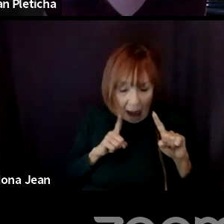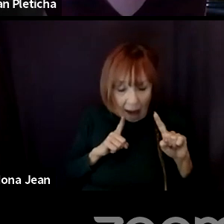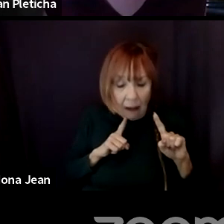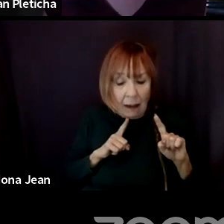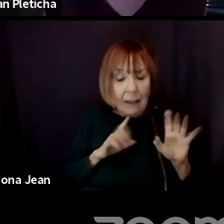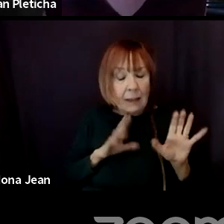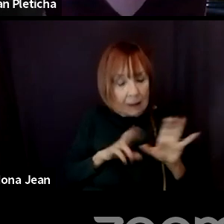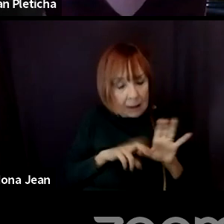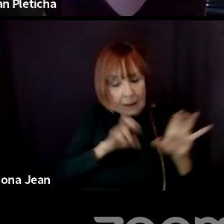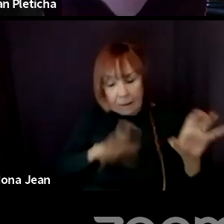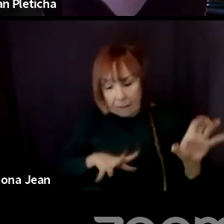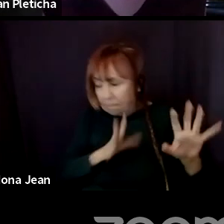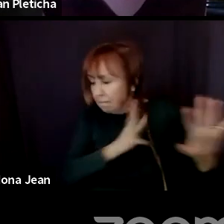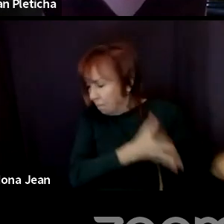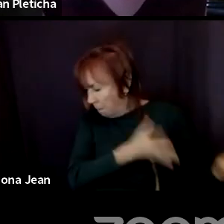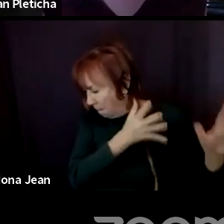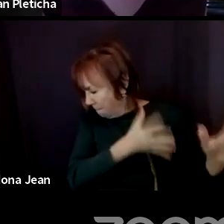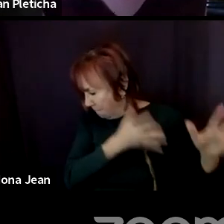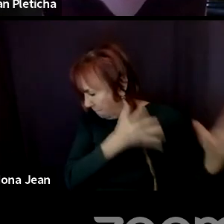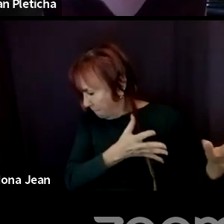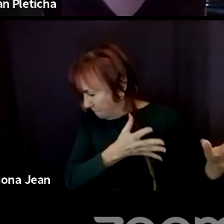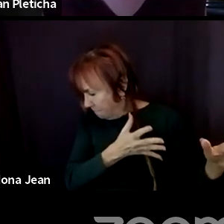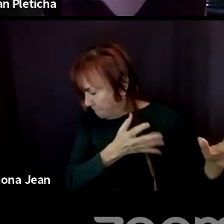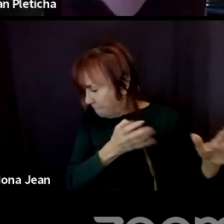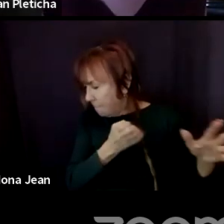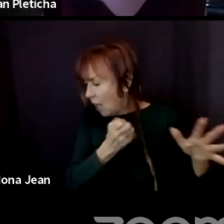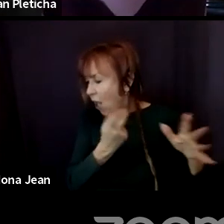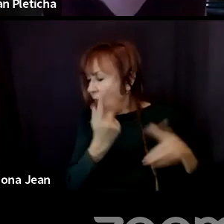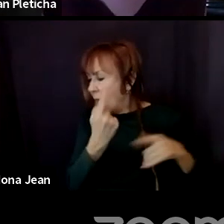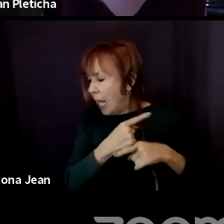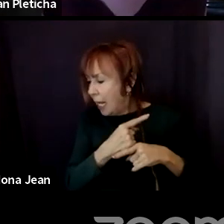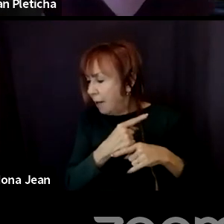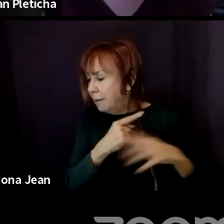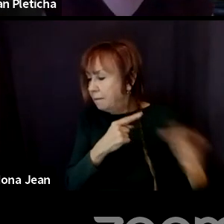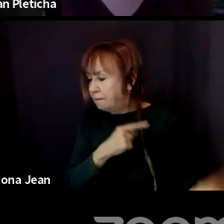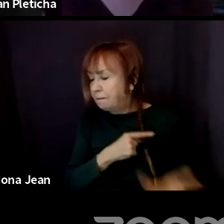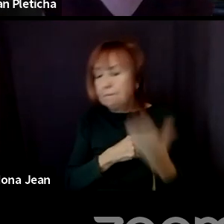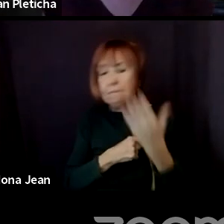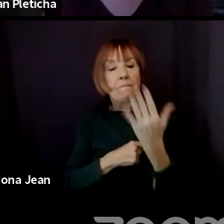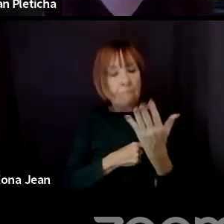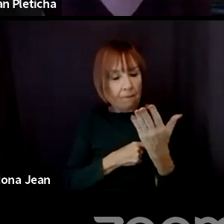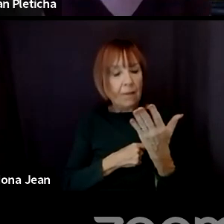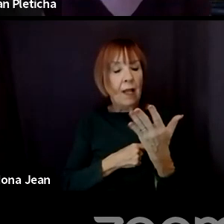I forgot about it and then I remembered it and I came back to it and the first thought I had